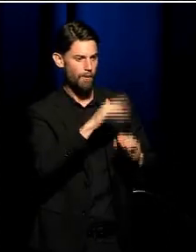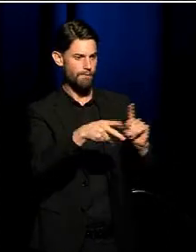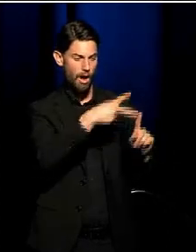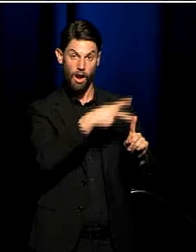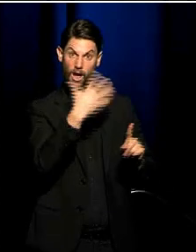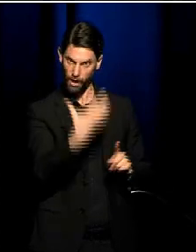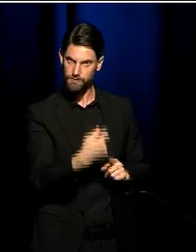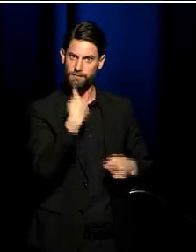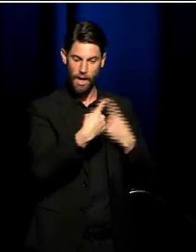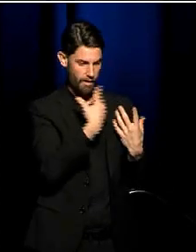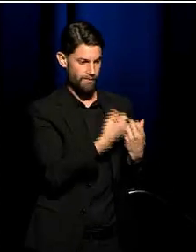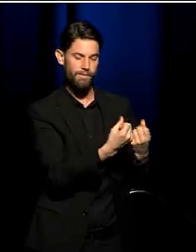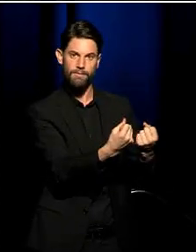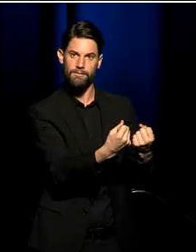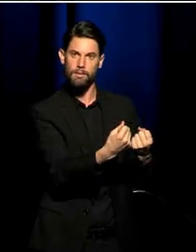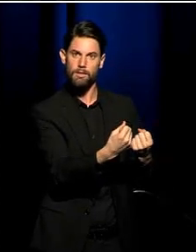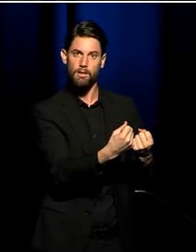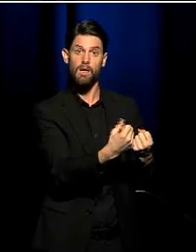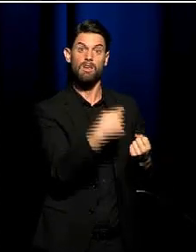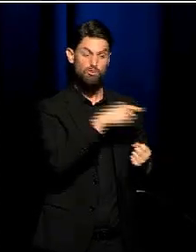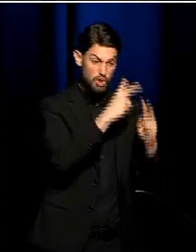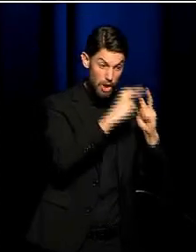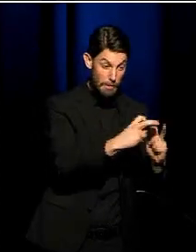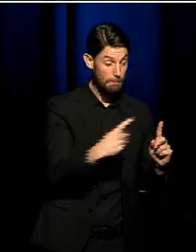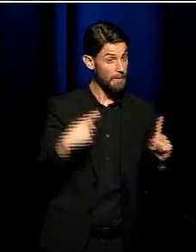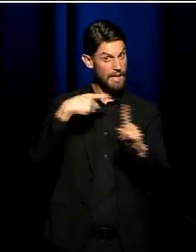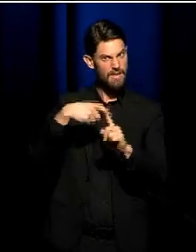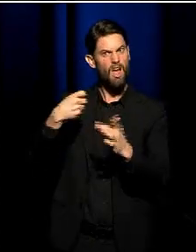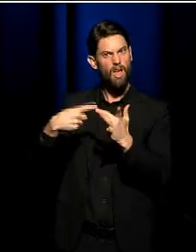statistics, there have been multiple inquiries into the disability sector and